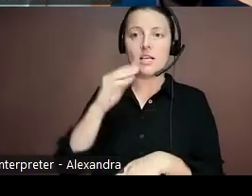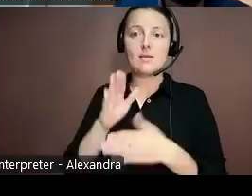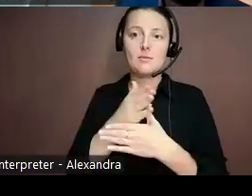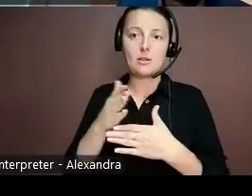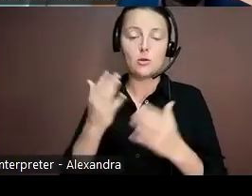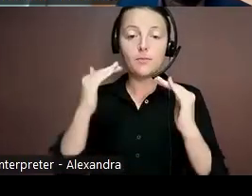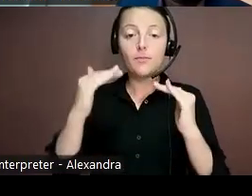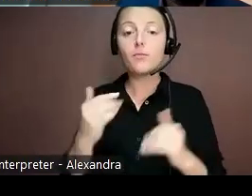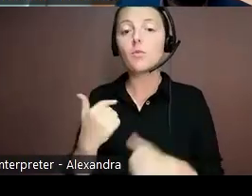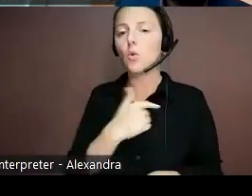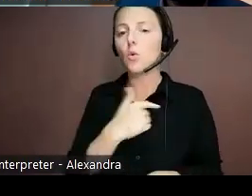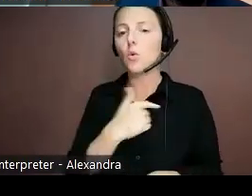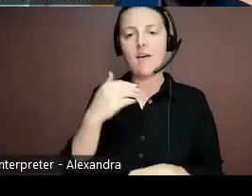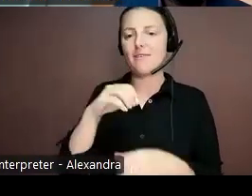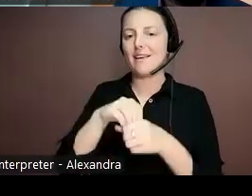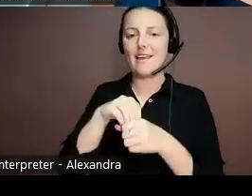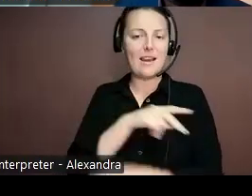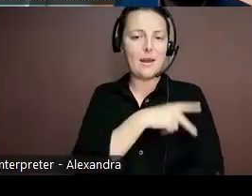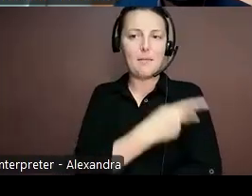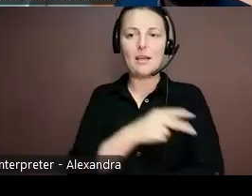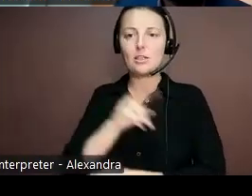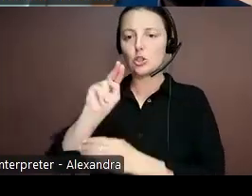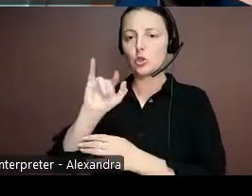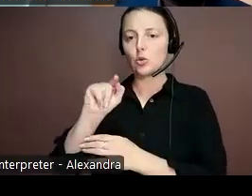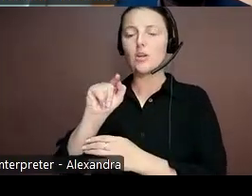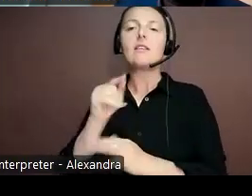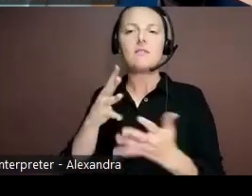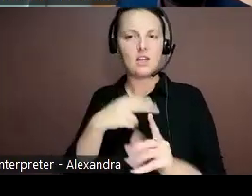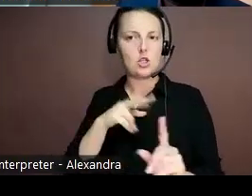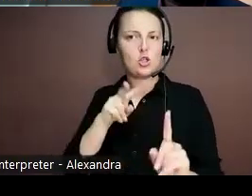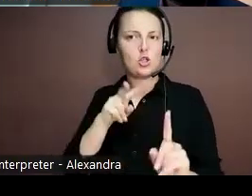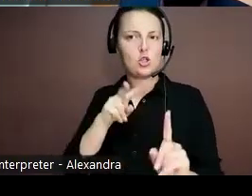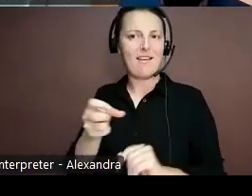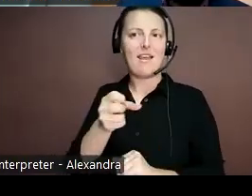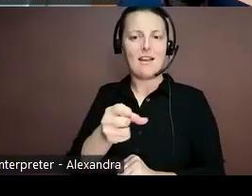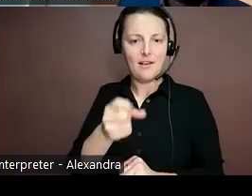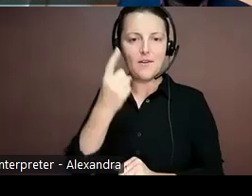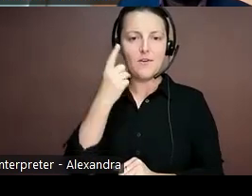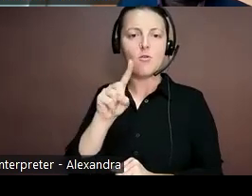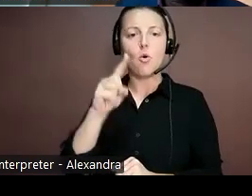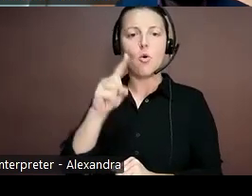dedicated to uh autism spectrum disorders or intellectual developmental disabilities. Um if you